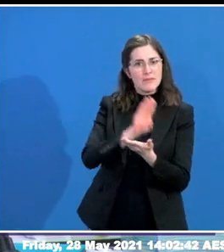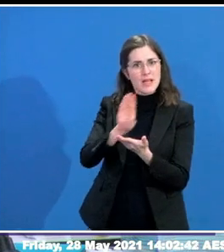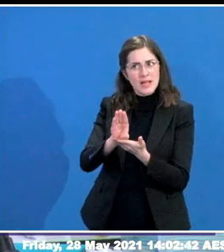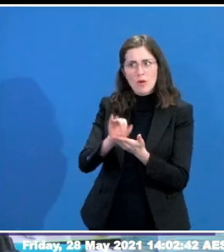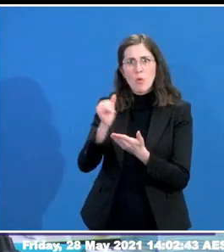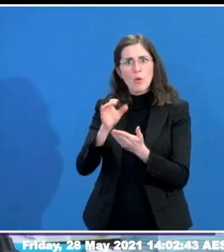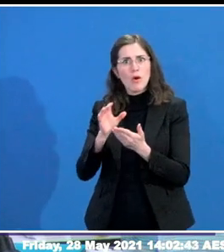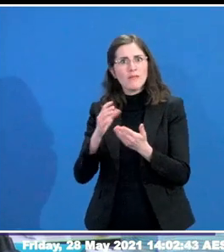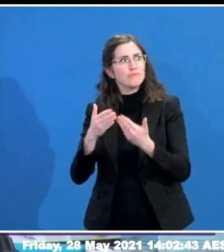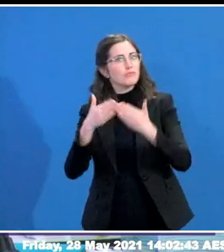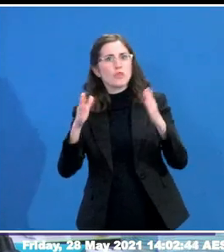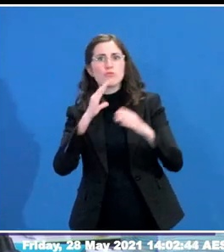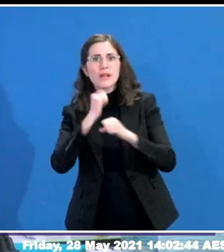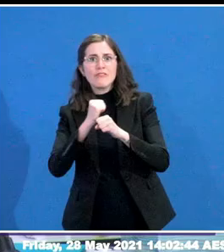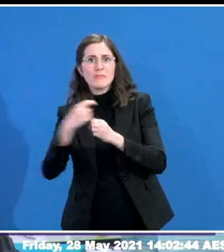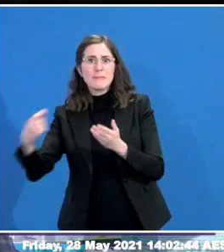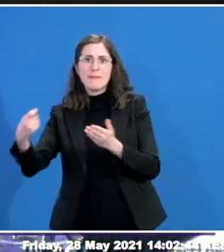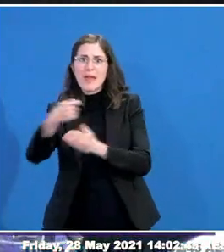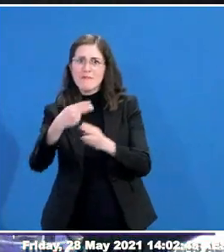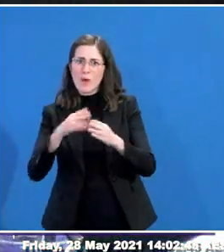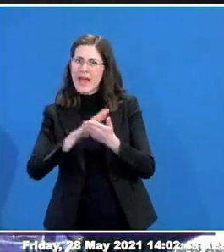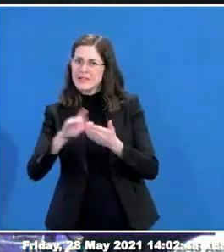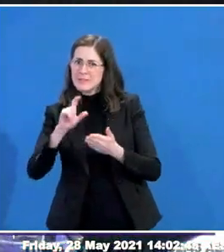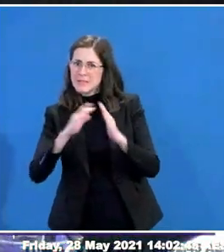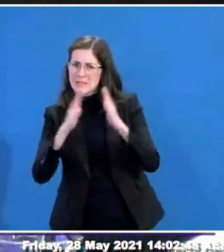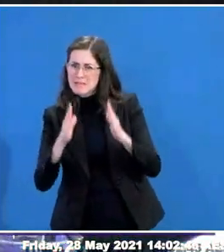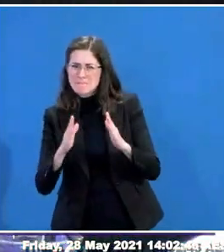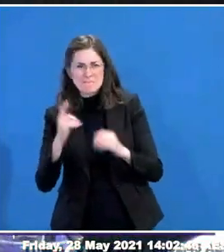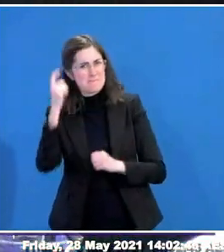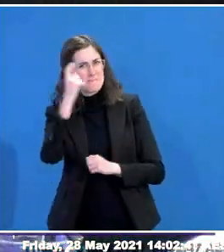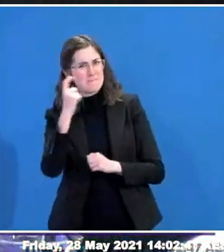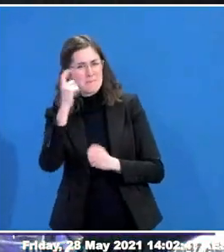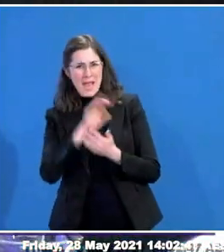How does the NDIS fit into that competition of markets, if you like?